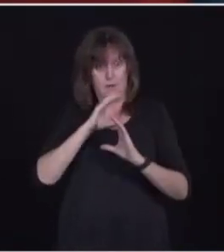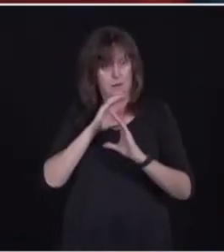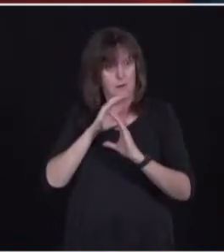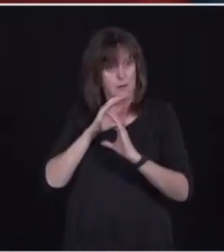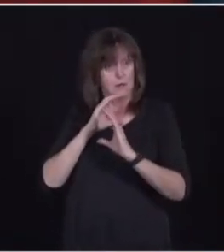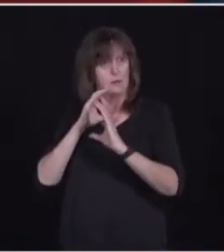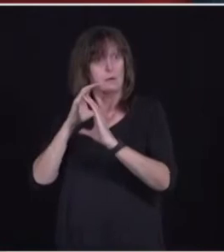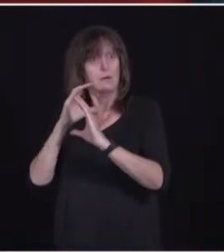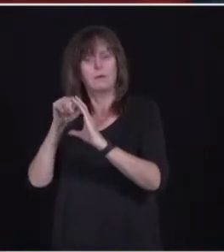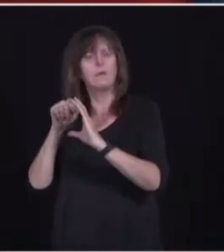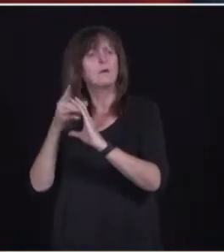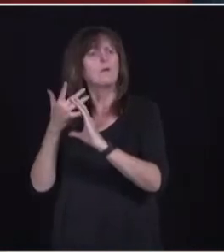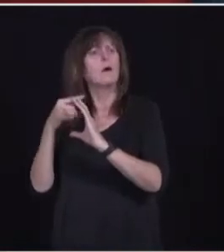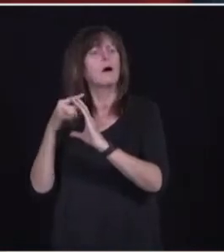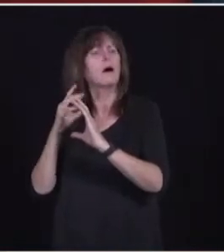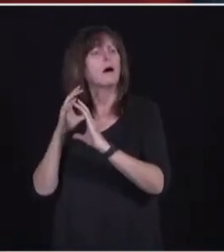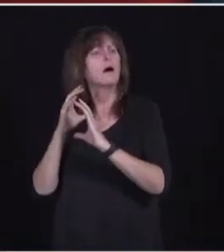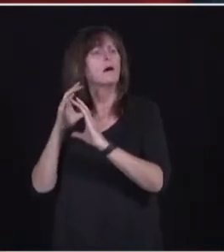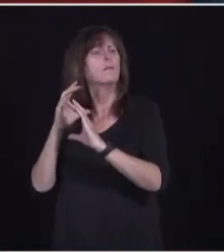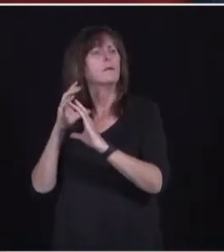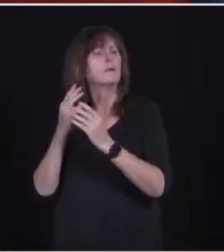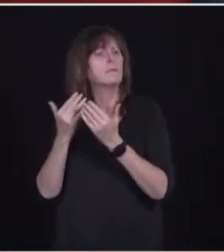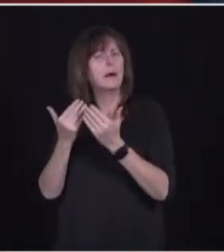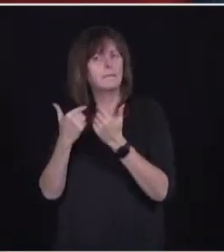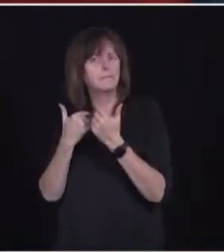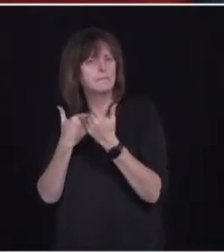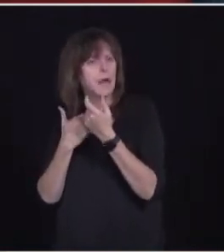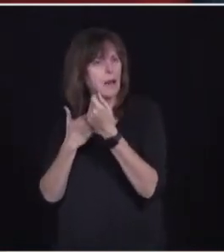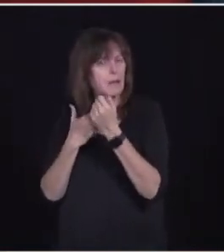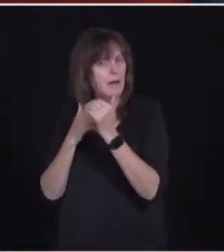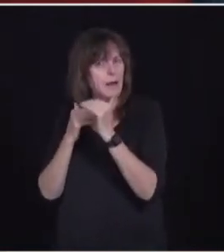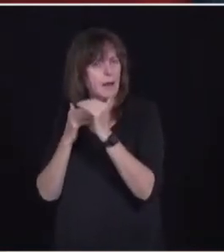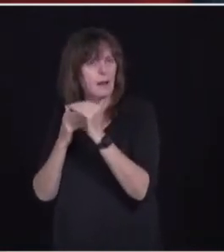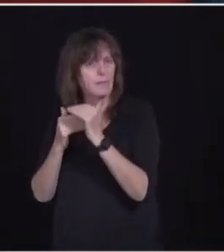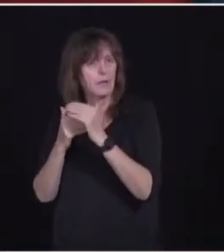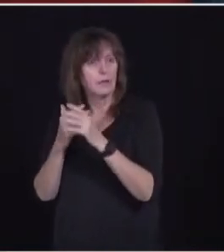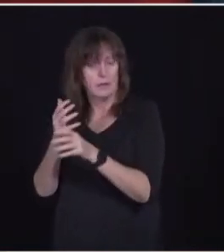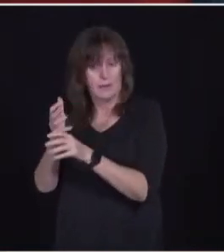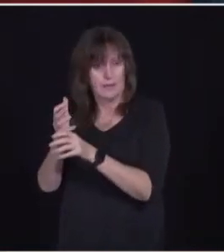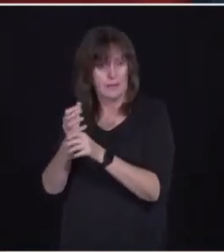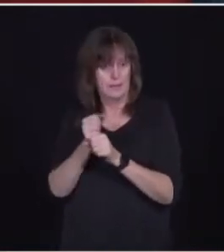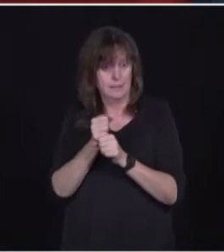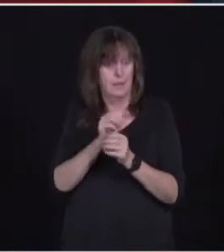it is moved is uncertain and as of right now, we might be restricted so much -- somewhat